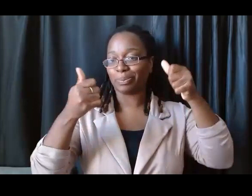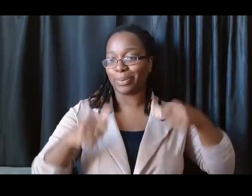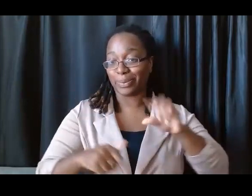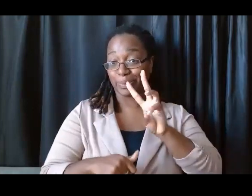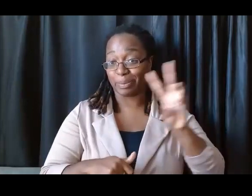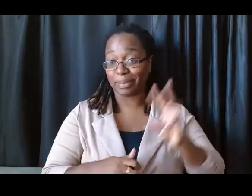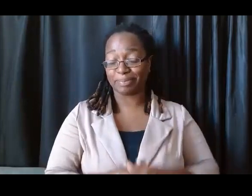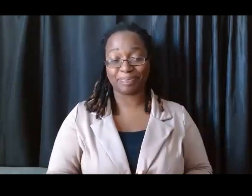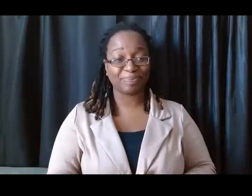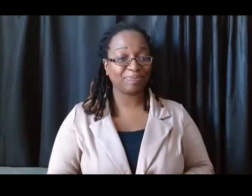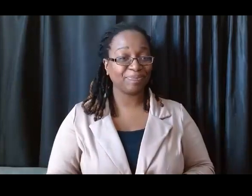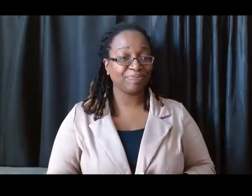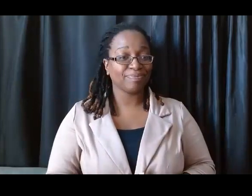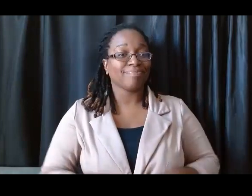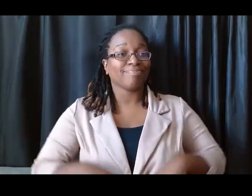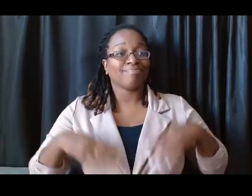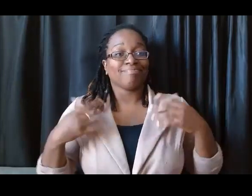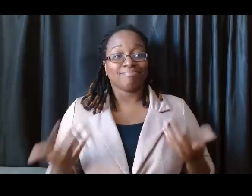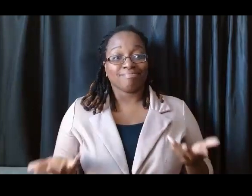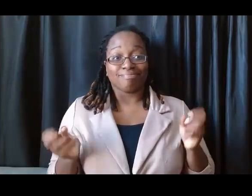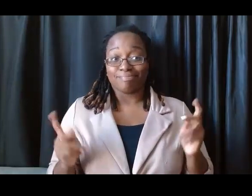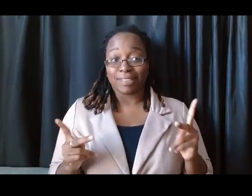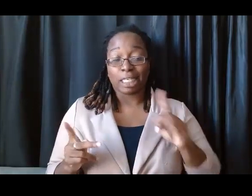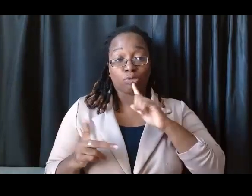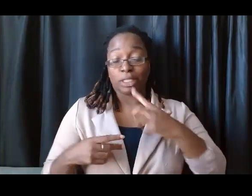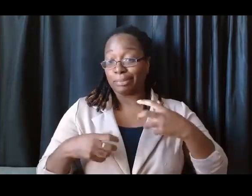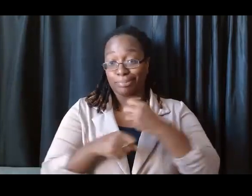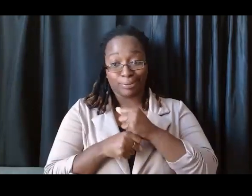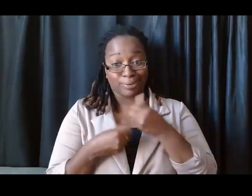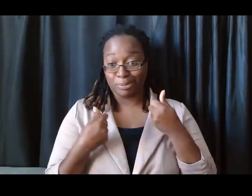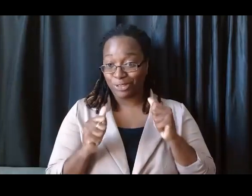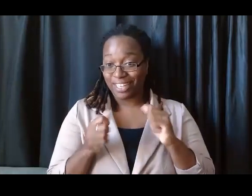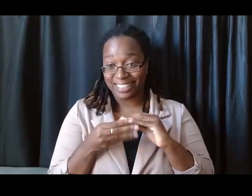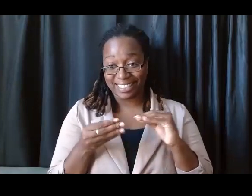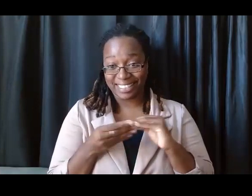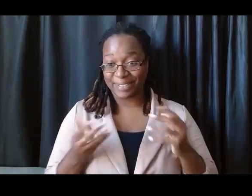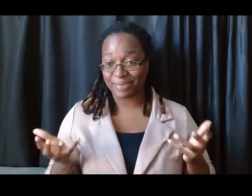So I guess what I would say in summary is there are a number of ways beyond